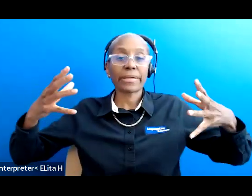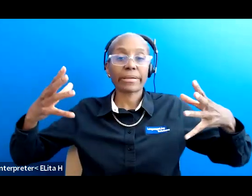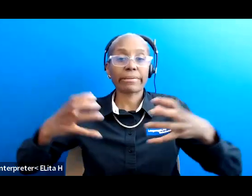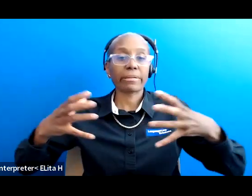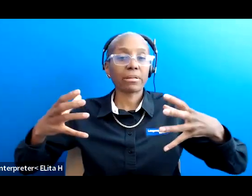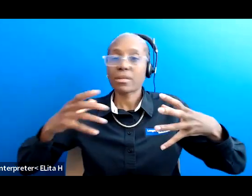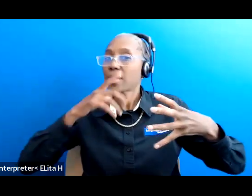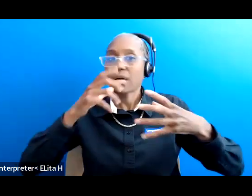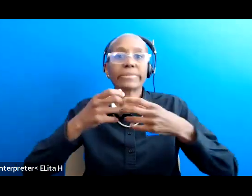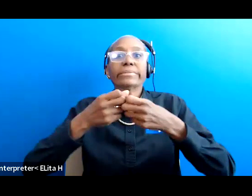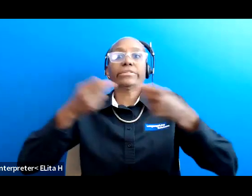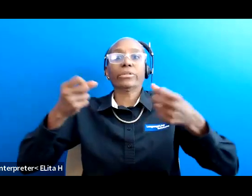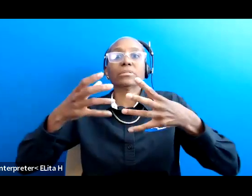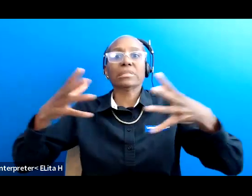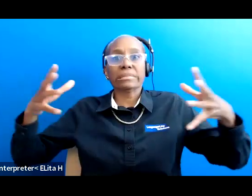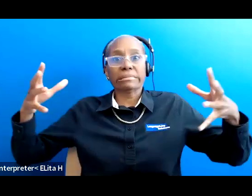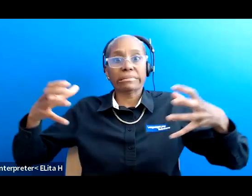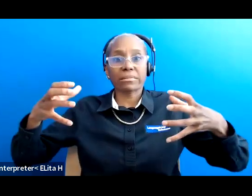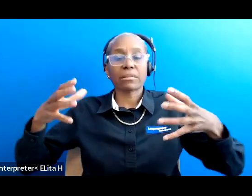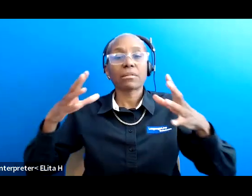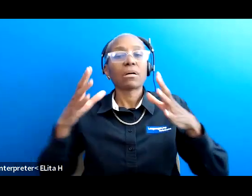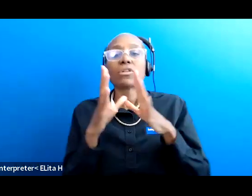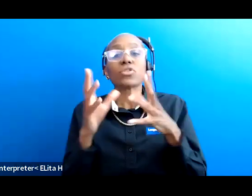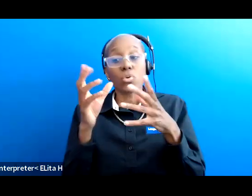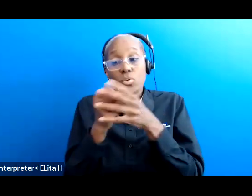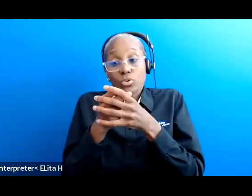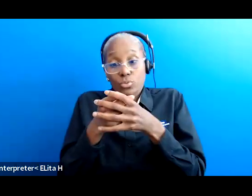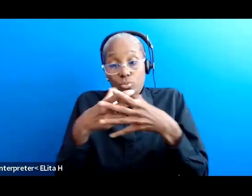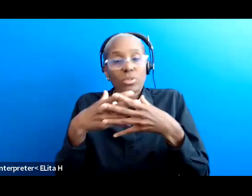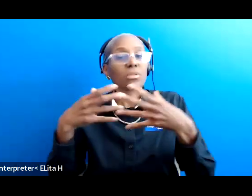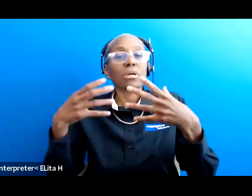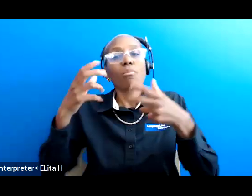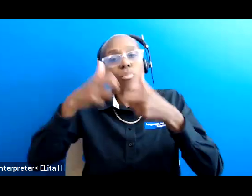So over time, that's going to cause more problems, and you're eventually